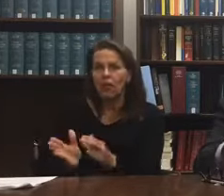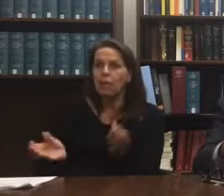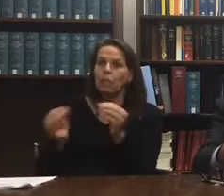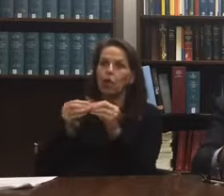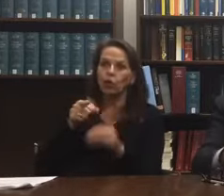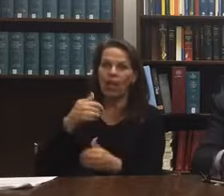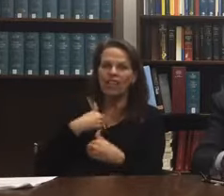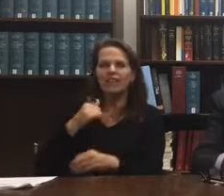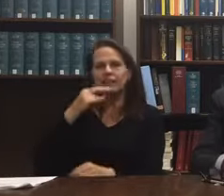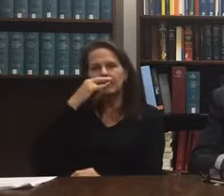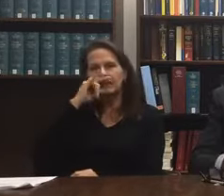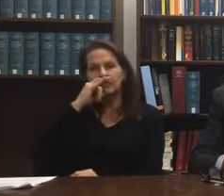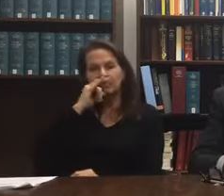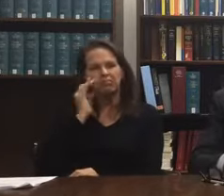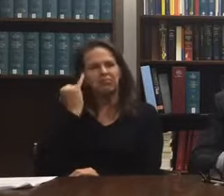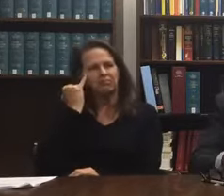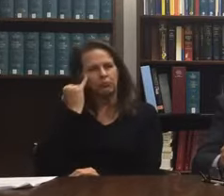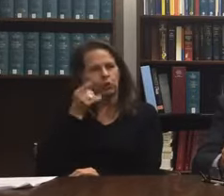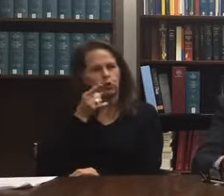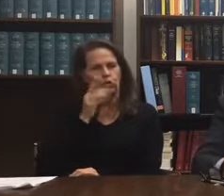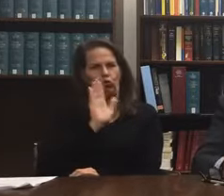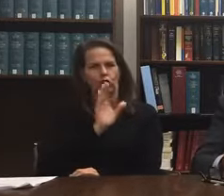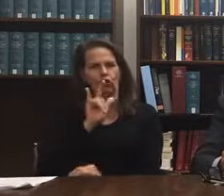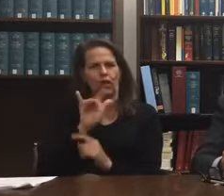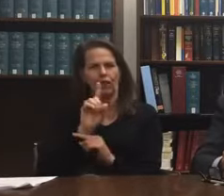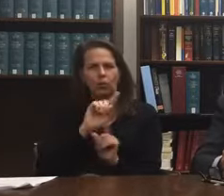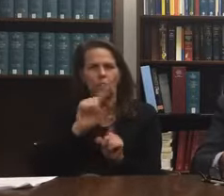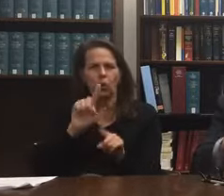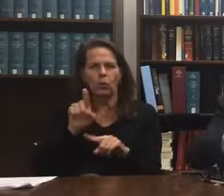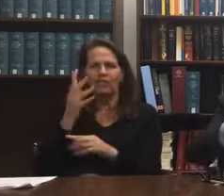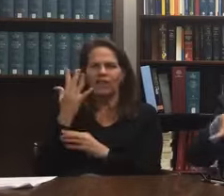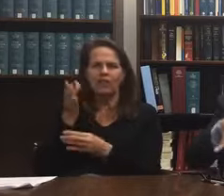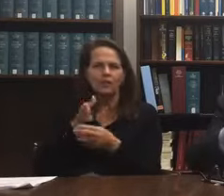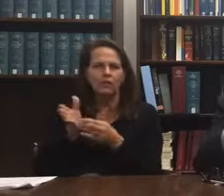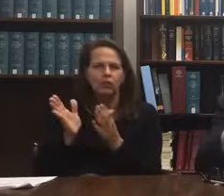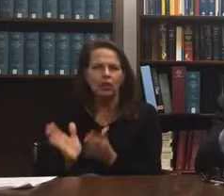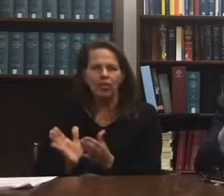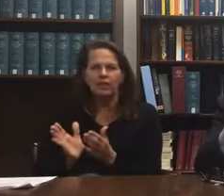have a child that sees five specialists routinely and those all affect the